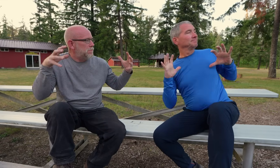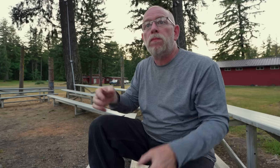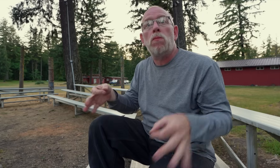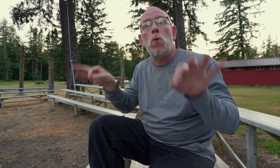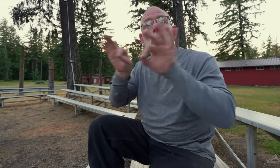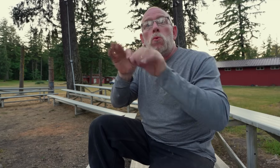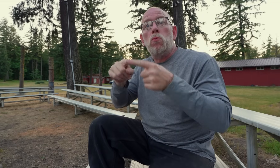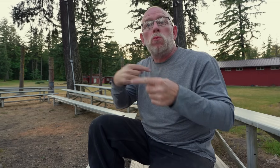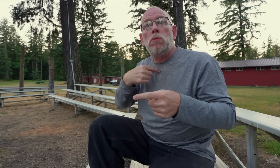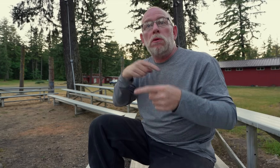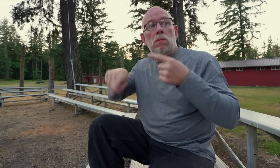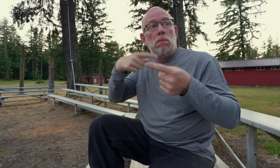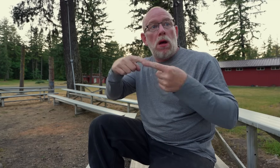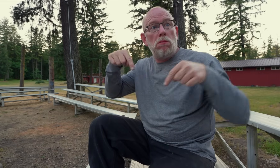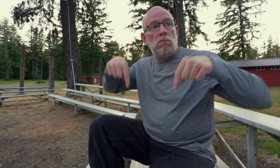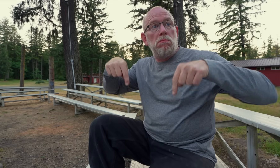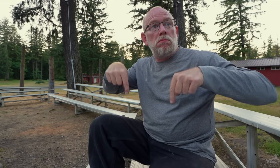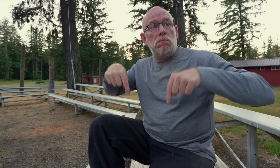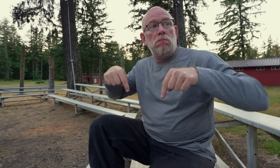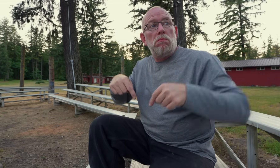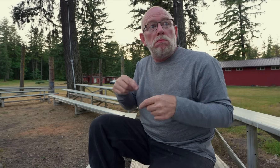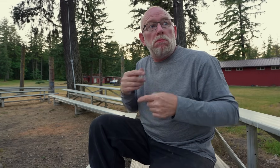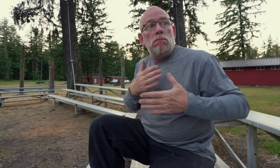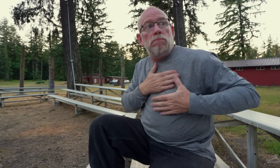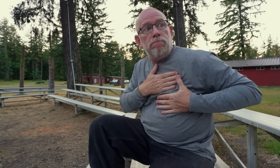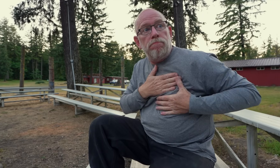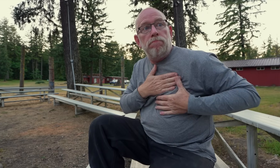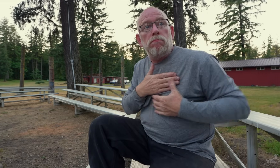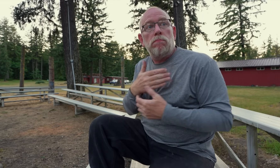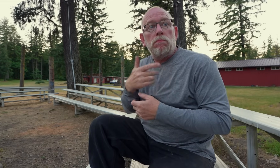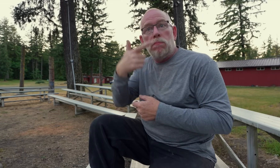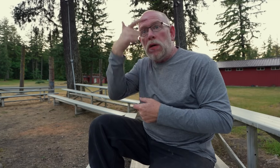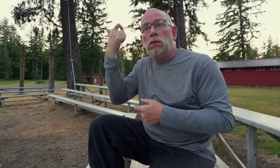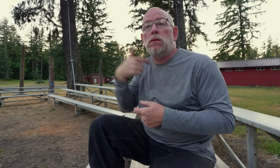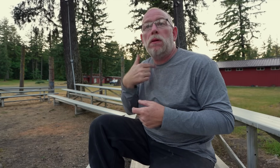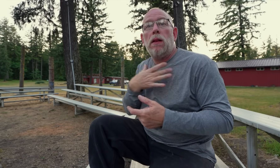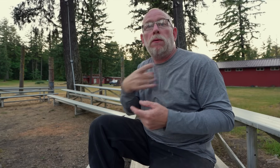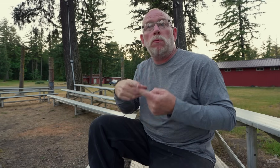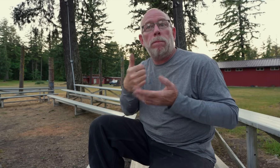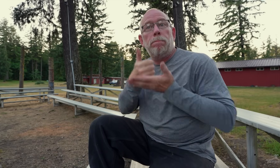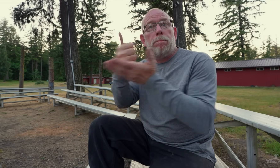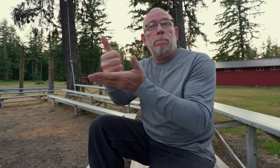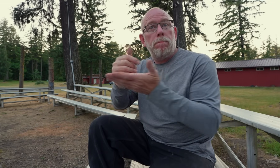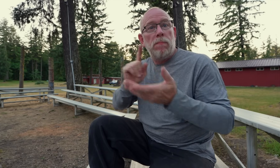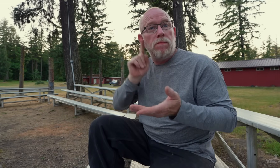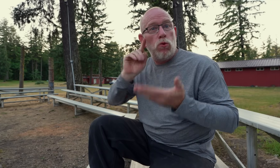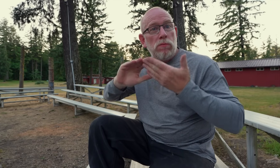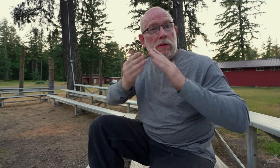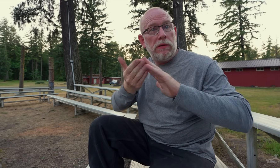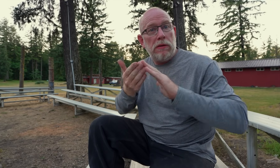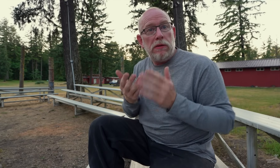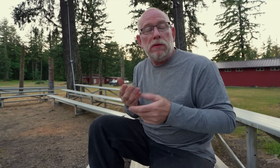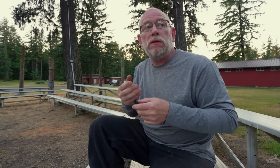What’s important about this place to me? I hold it close to my heart because I like helping the deaf community.